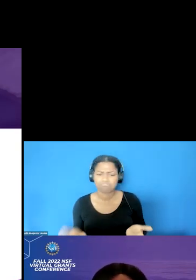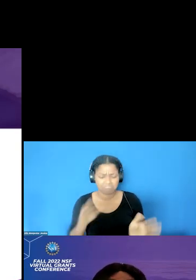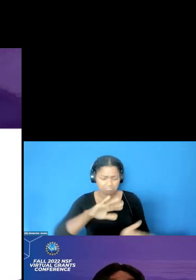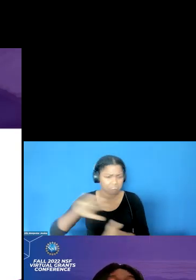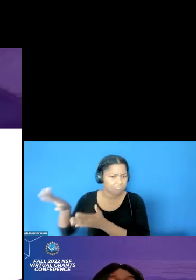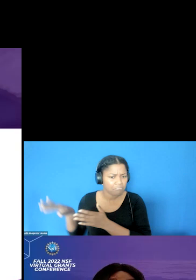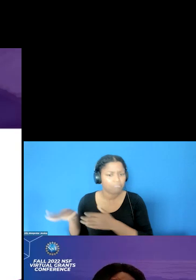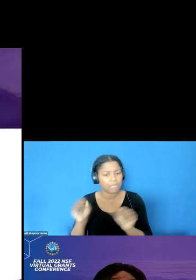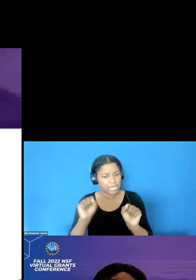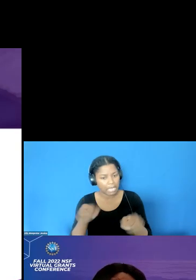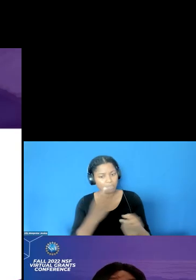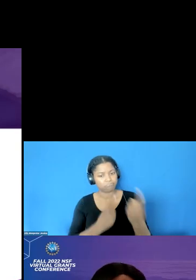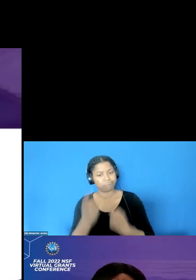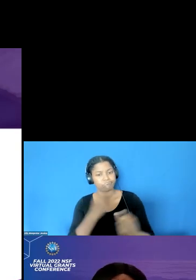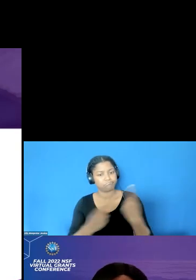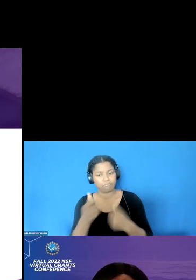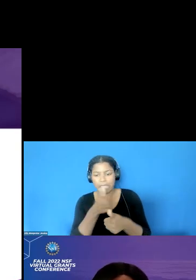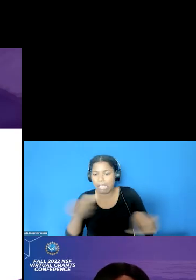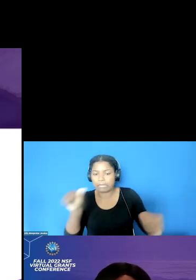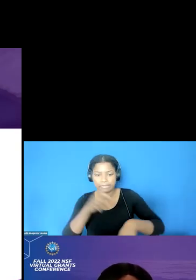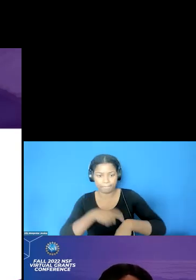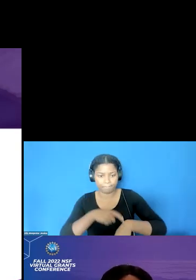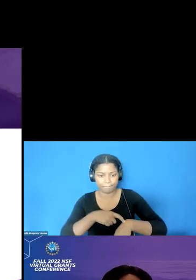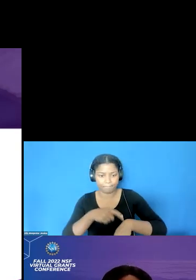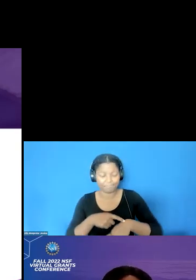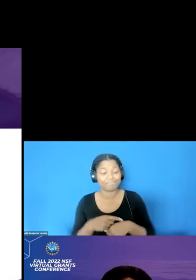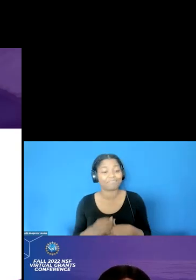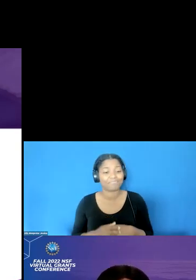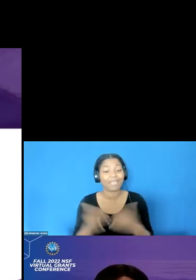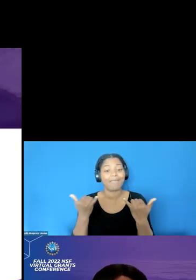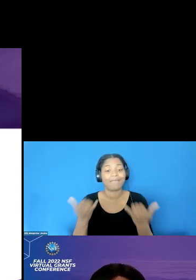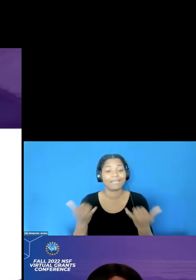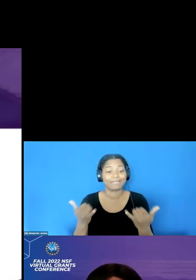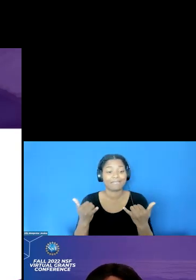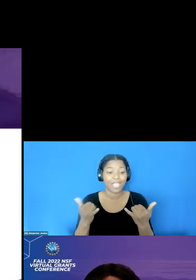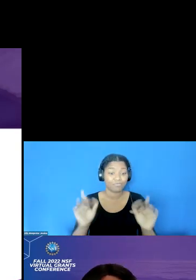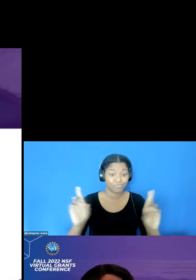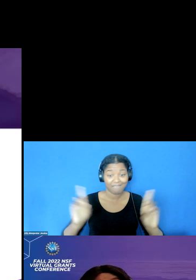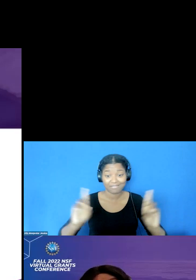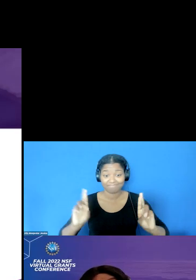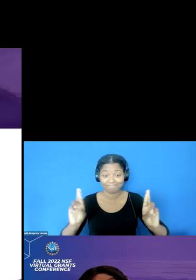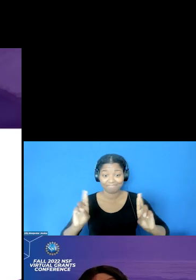It's always the assumptions that gets us in trouble. So without further ado, get your pens and pencils out.